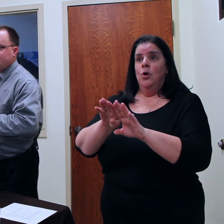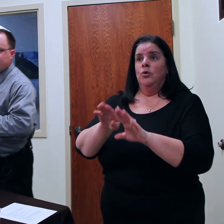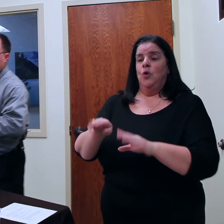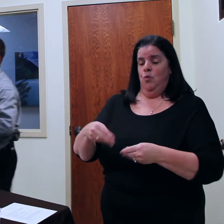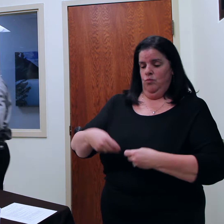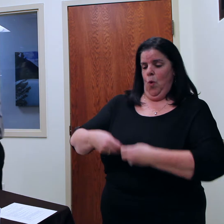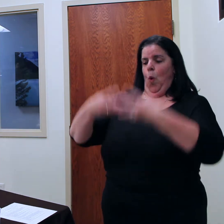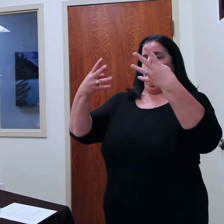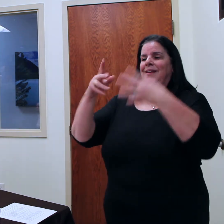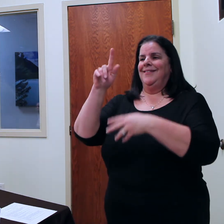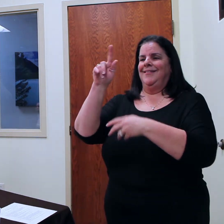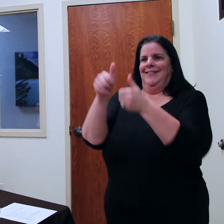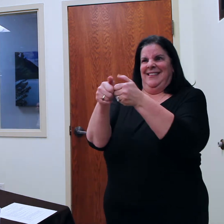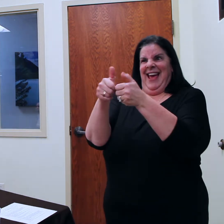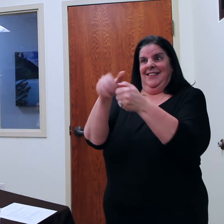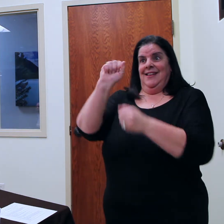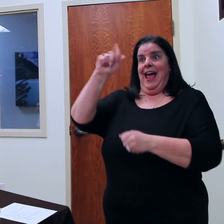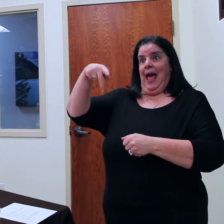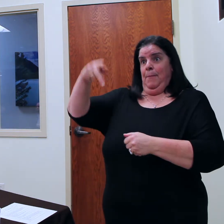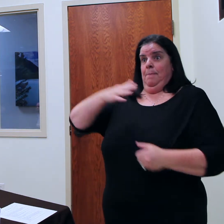which mine is down here.